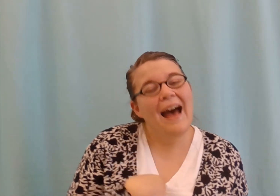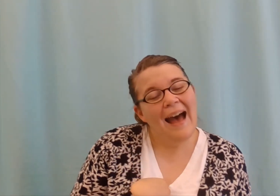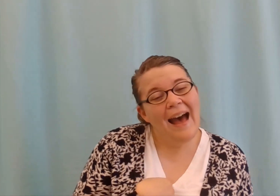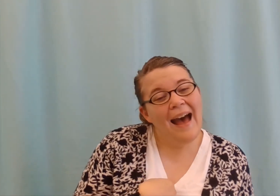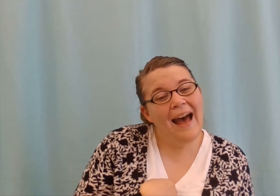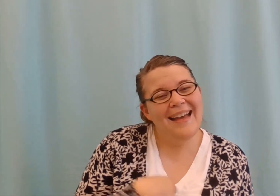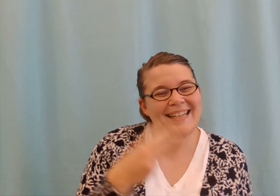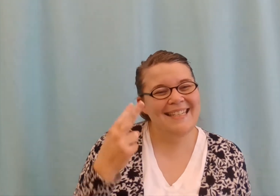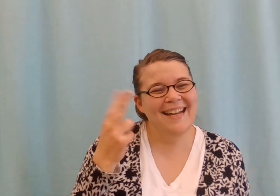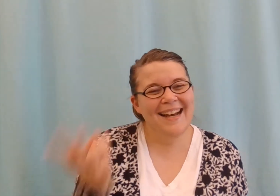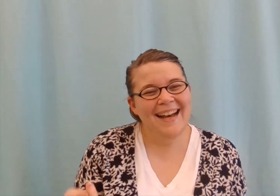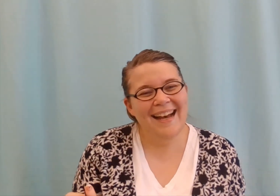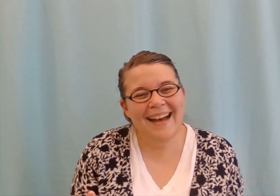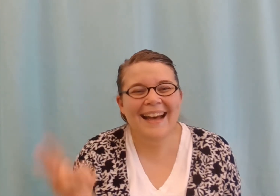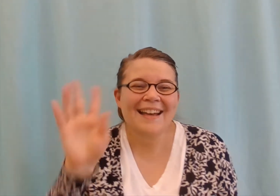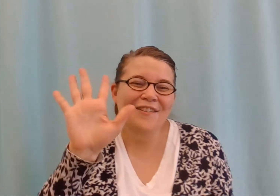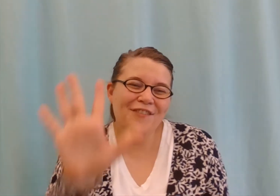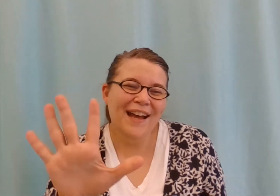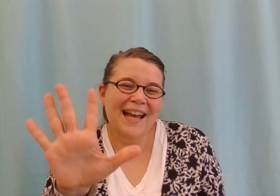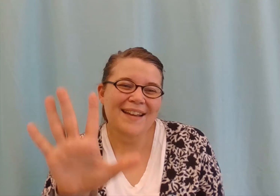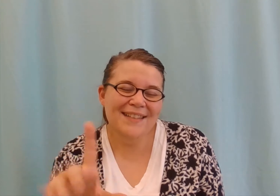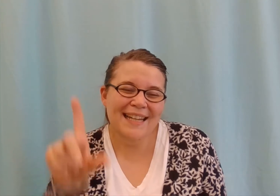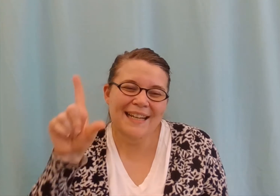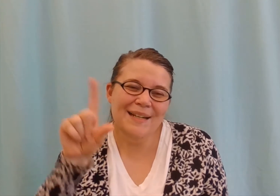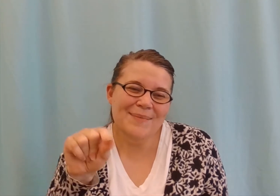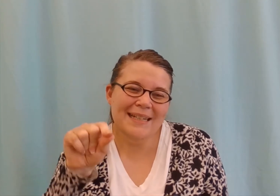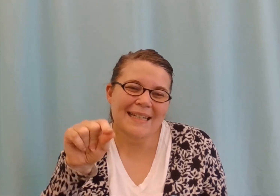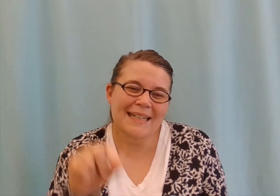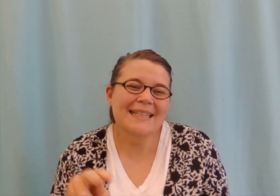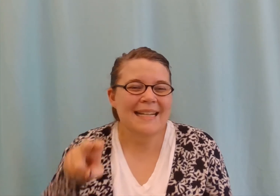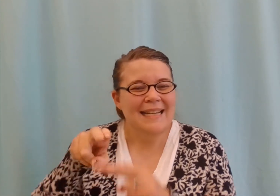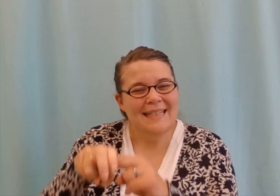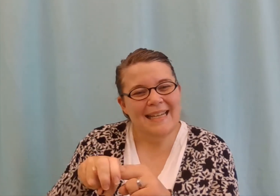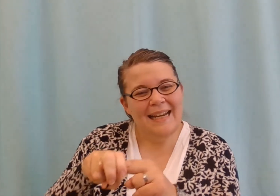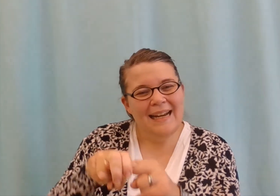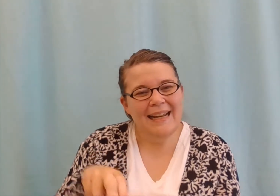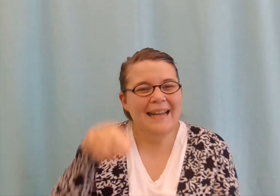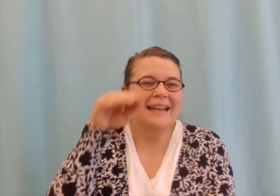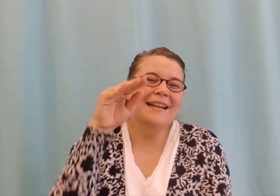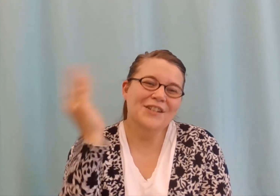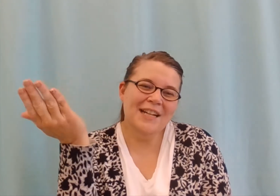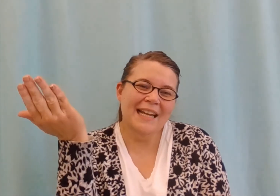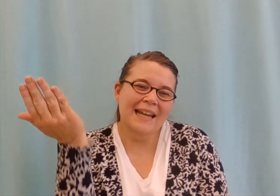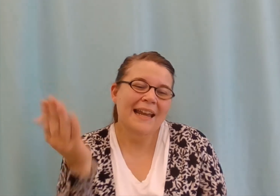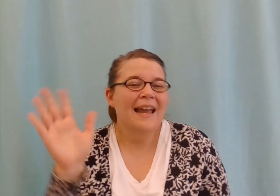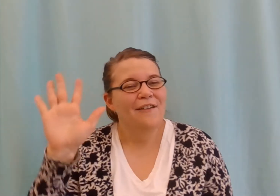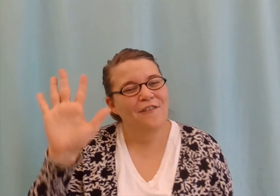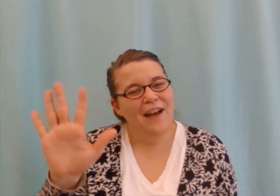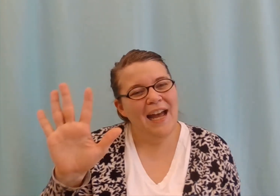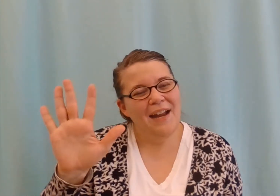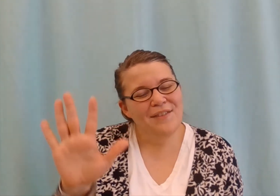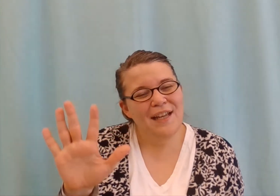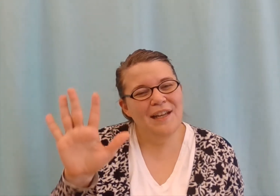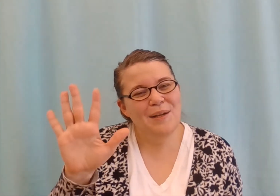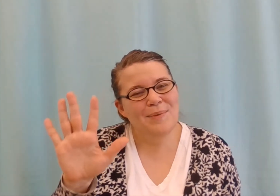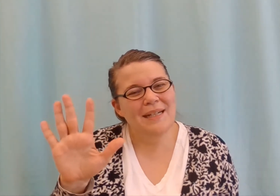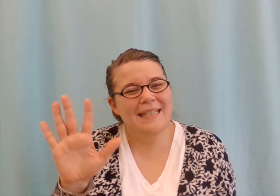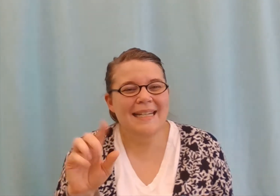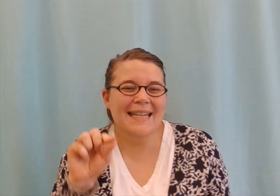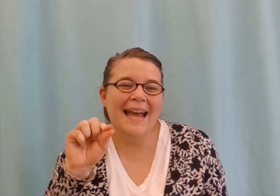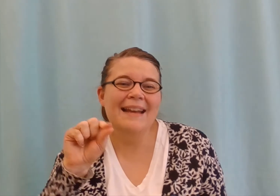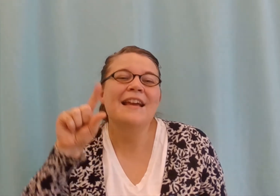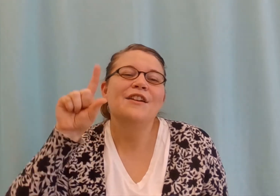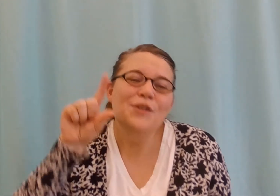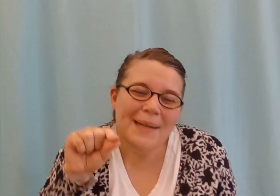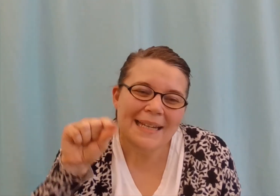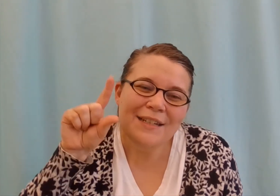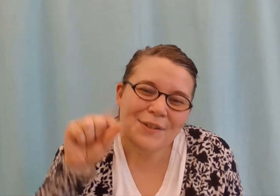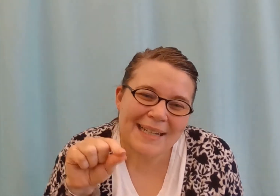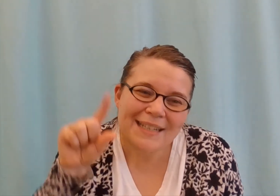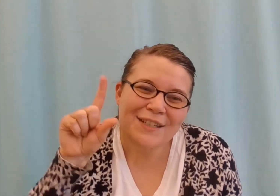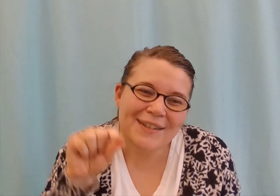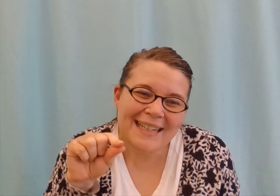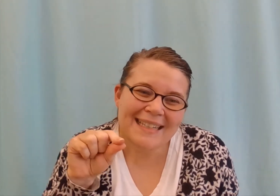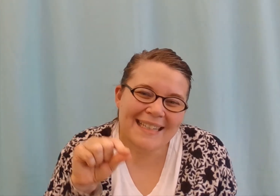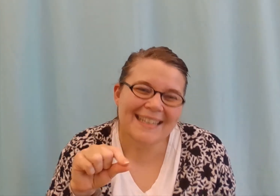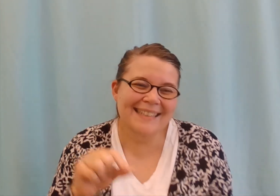I saw five little birds sitting in a tree. Five little birds, they said "tweet, tweet, tweet."